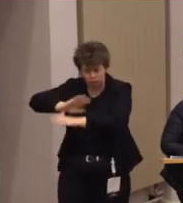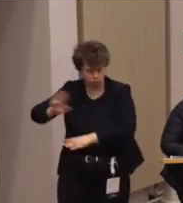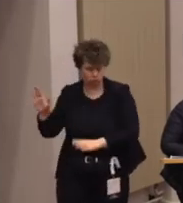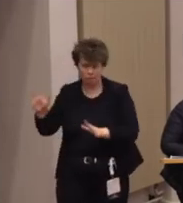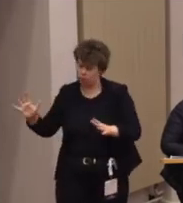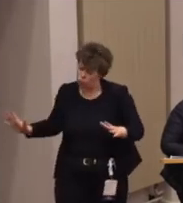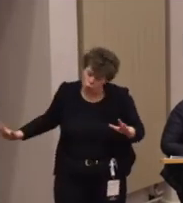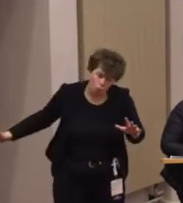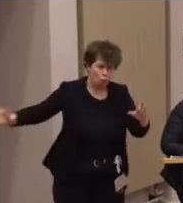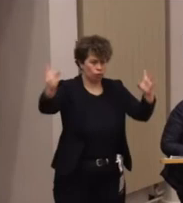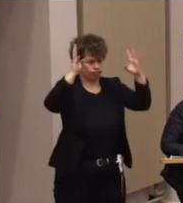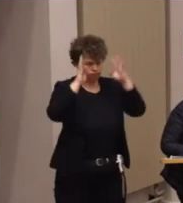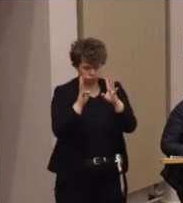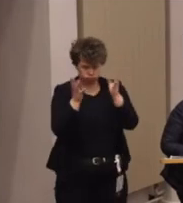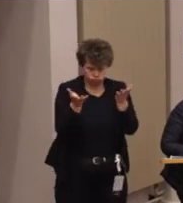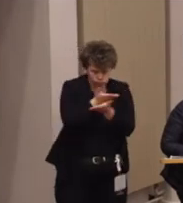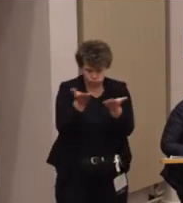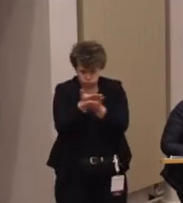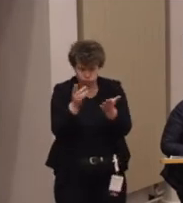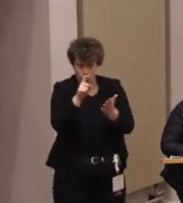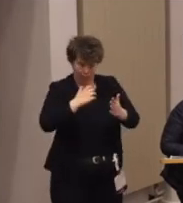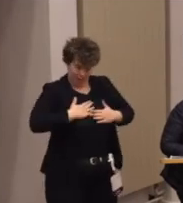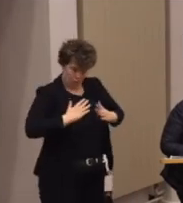on our daily lives and realities are very much crucial.